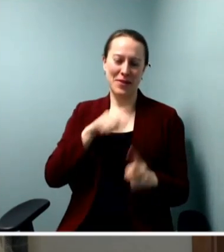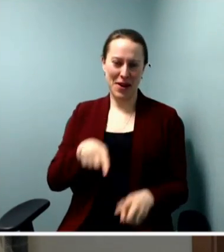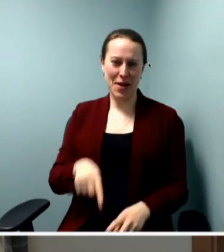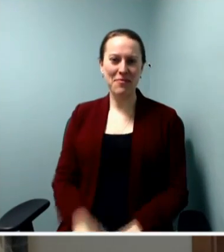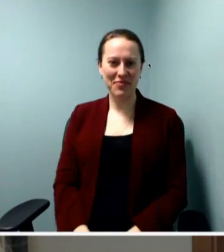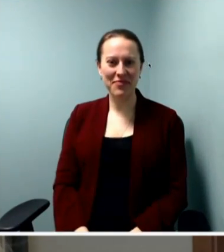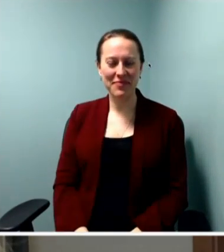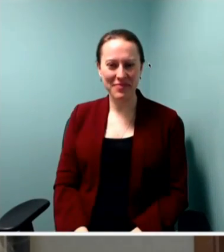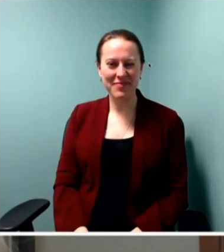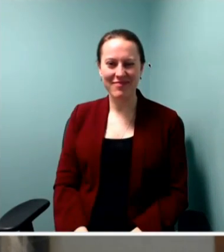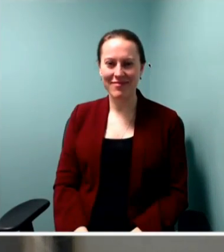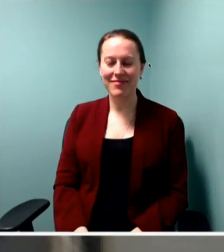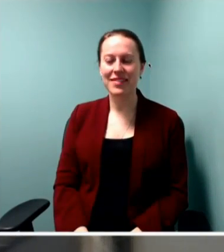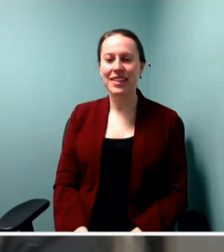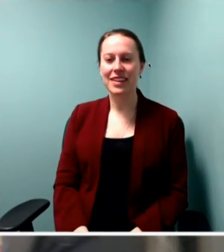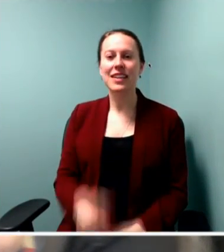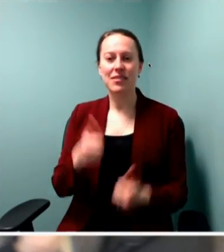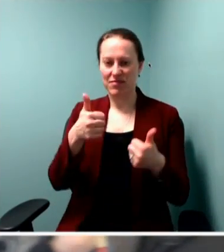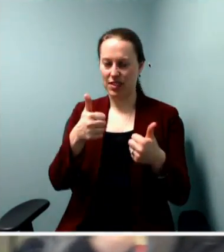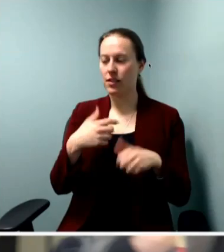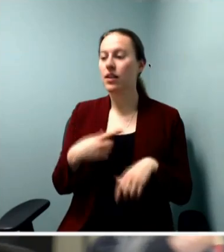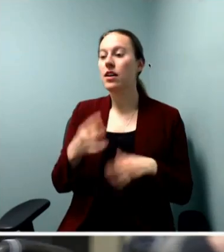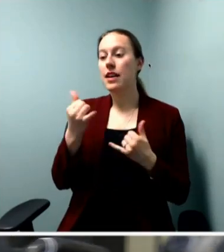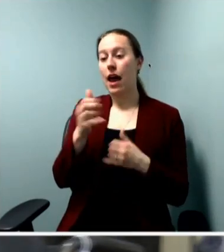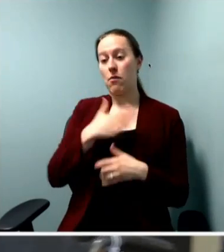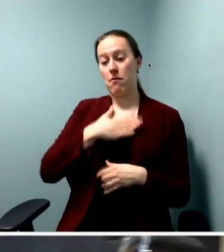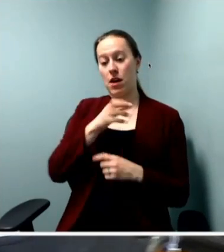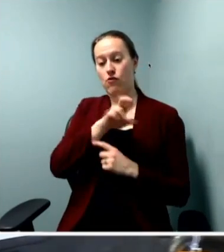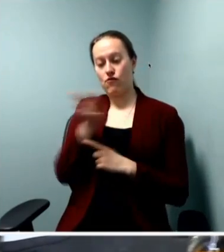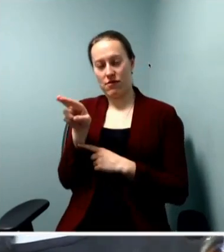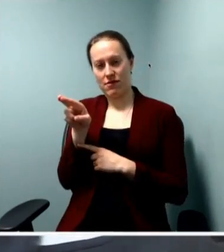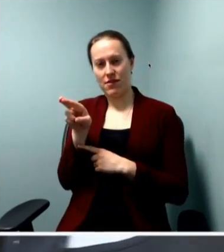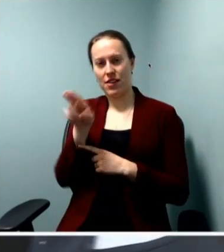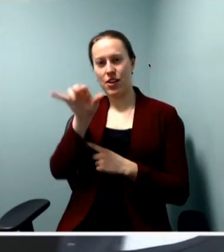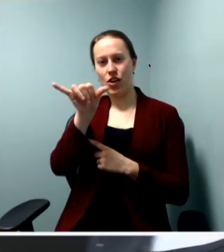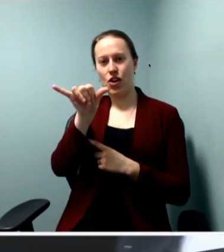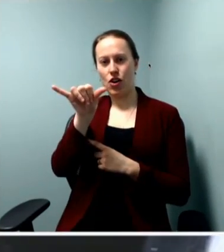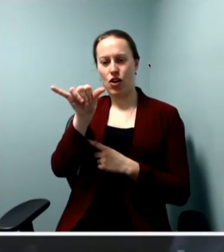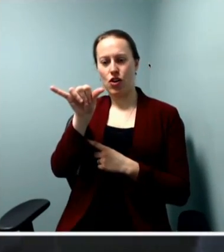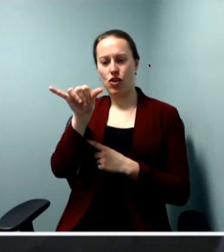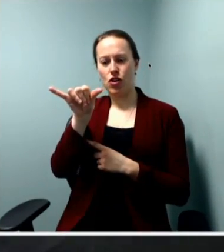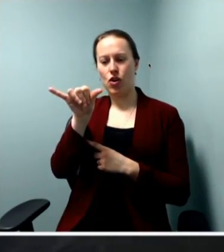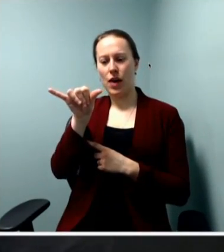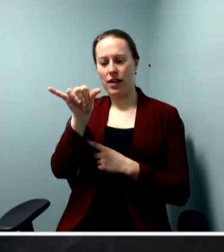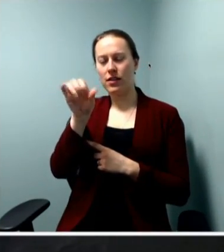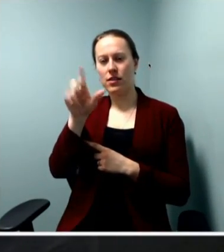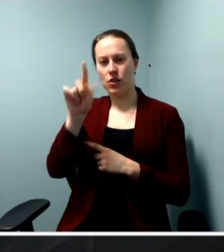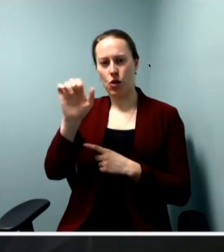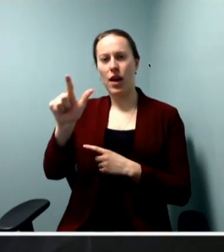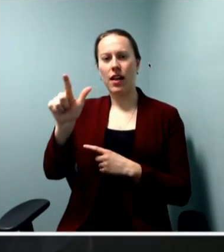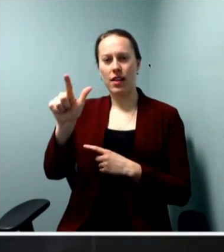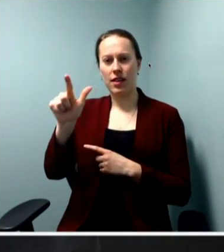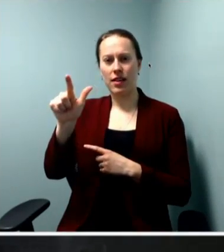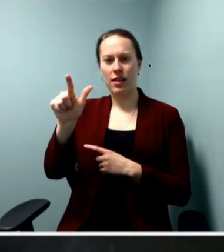And now, to my right, is Yo-El Cassel. He's assistant professor here at Boston University.